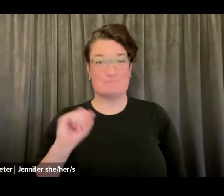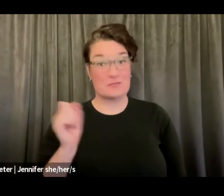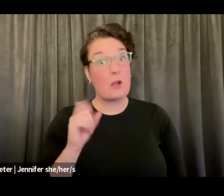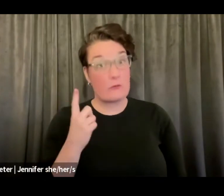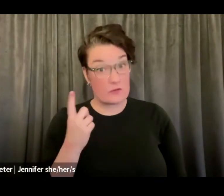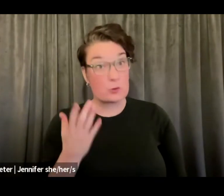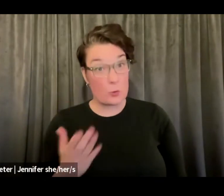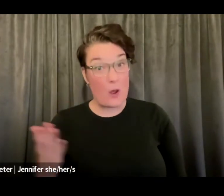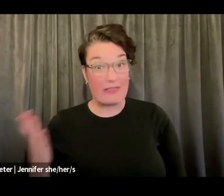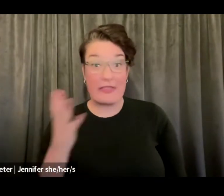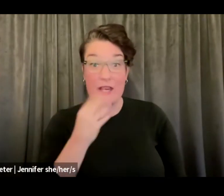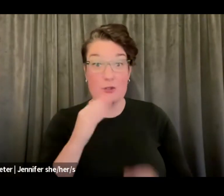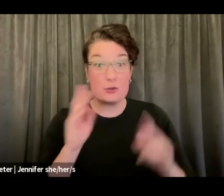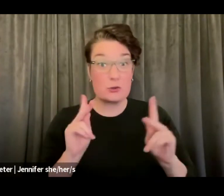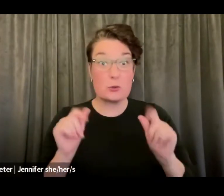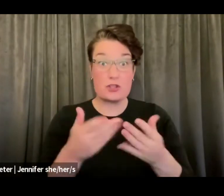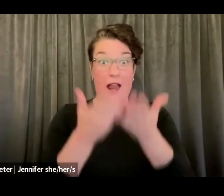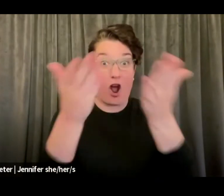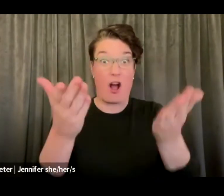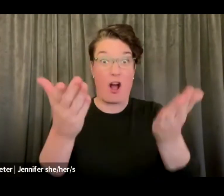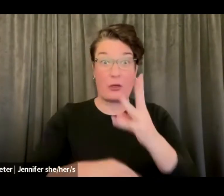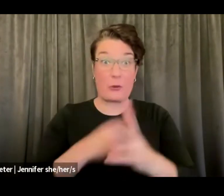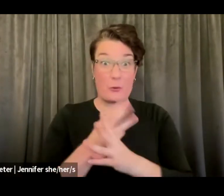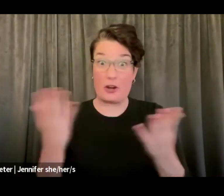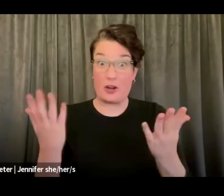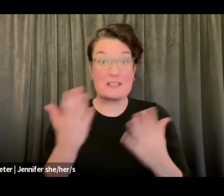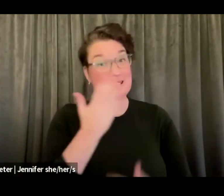Rebekah: Yes If there's one thing Jews can offer the world it's sweet and salty